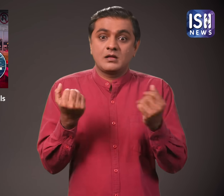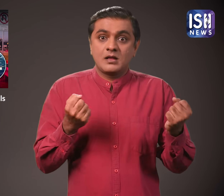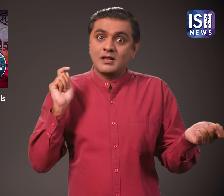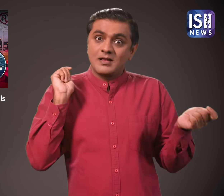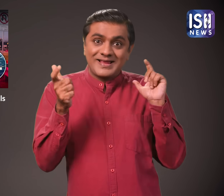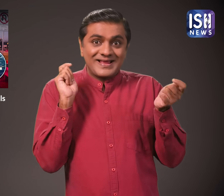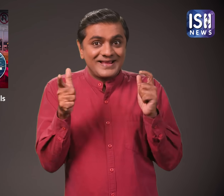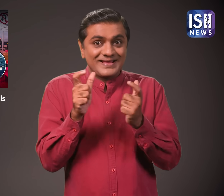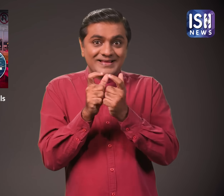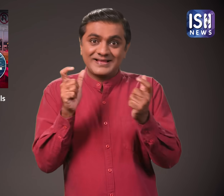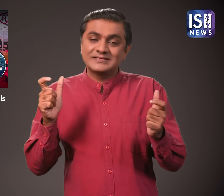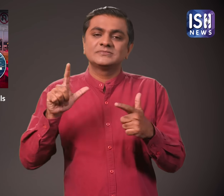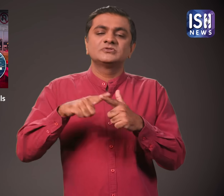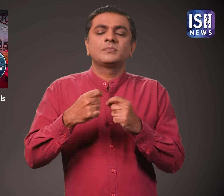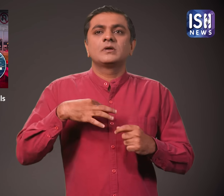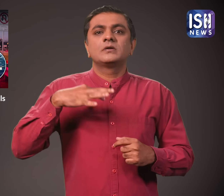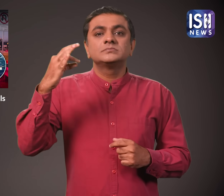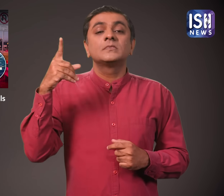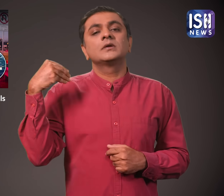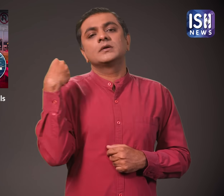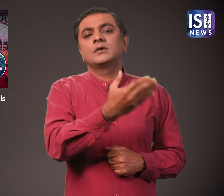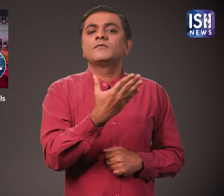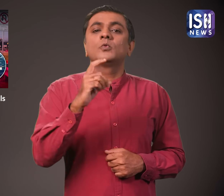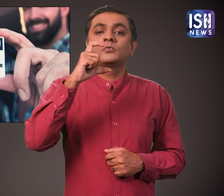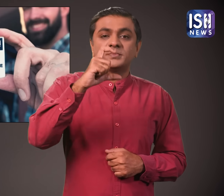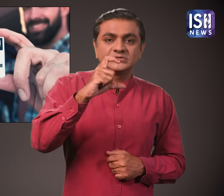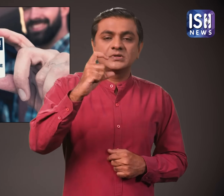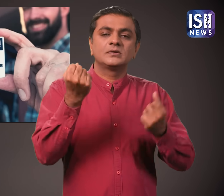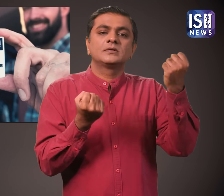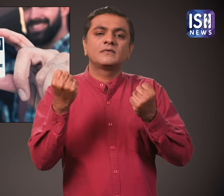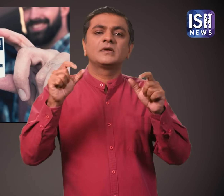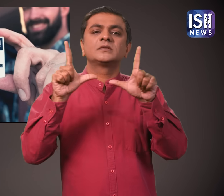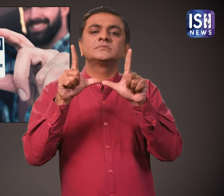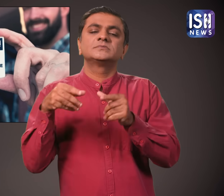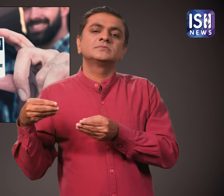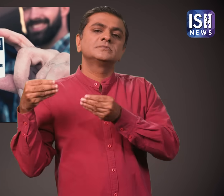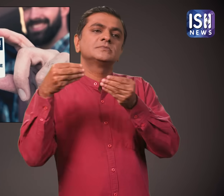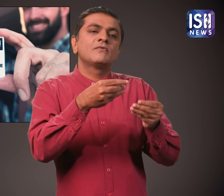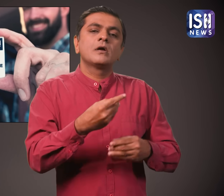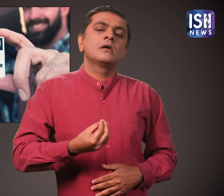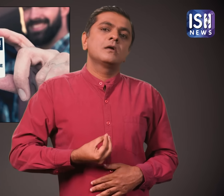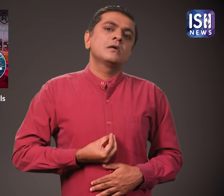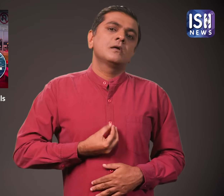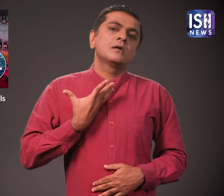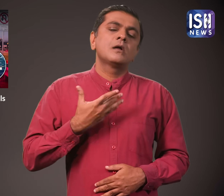He obtained a Commercial Driver’s License (CDL). He was rejoiced.